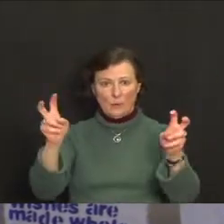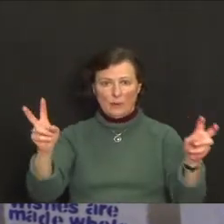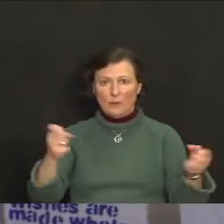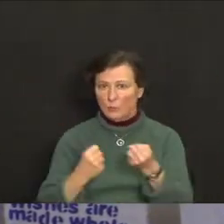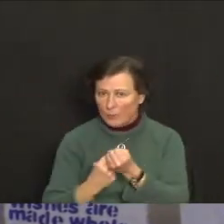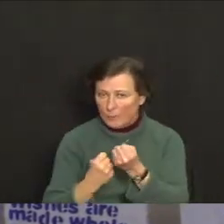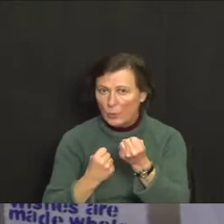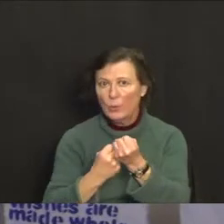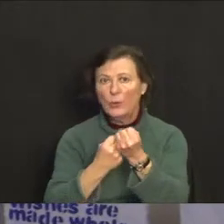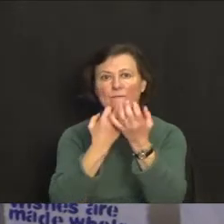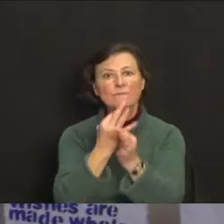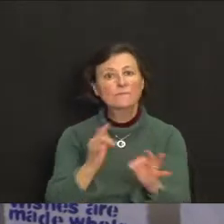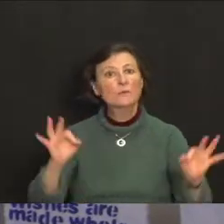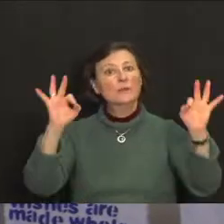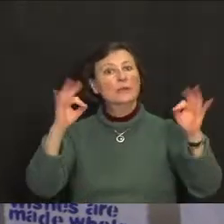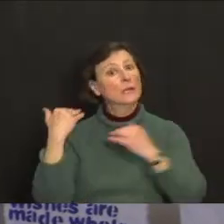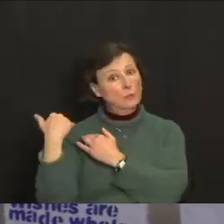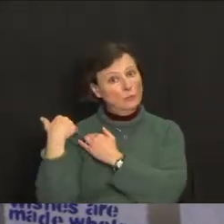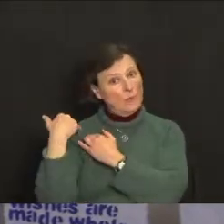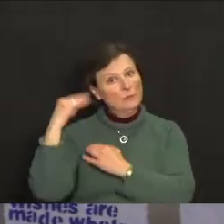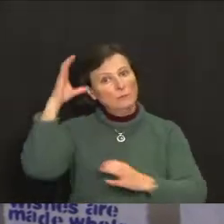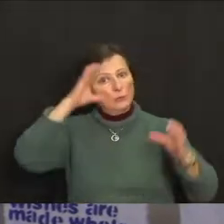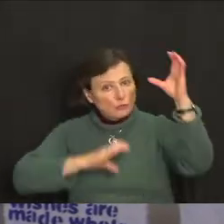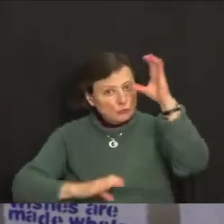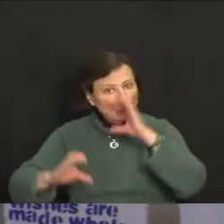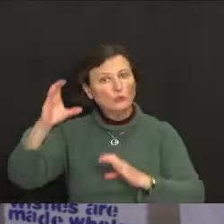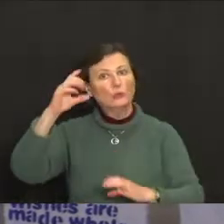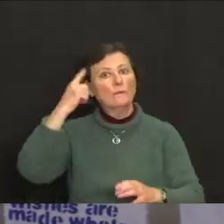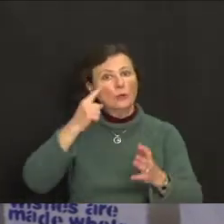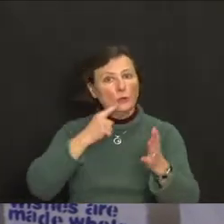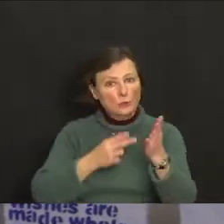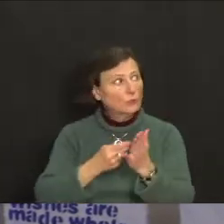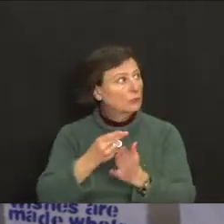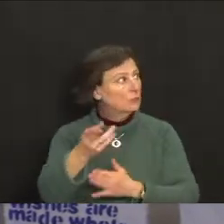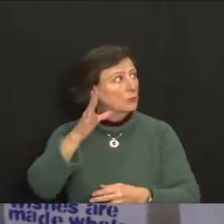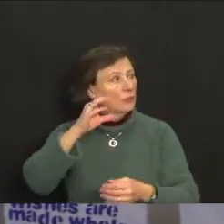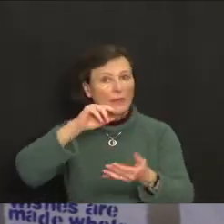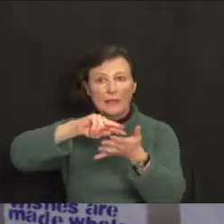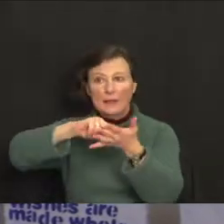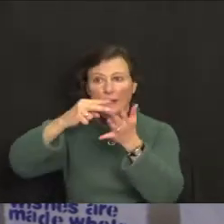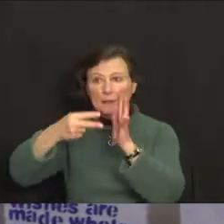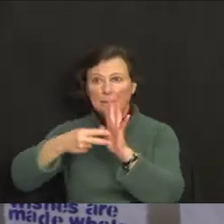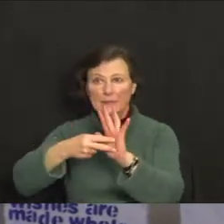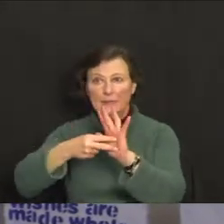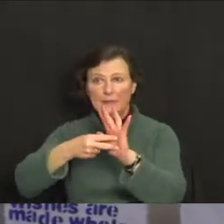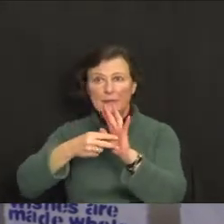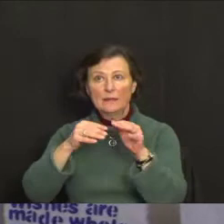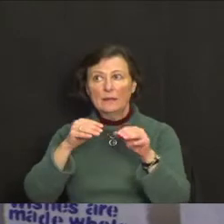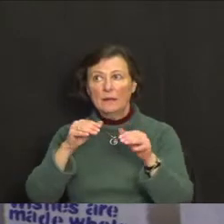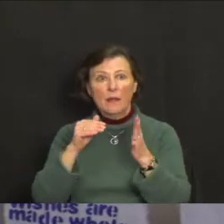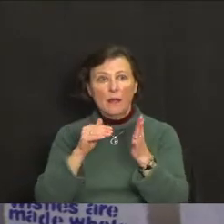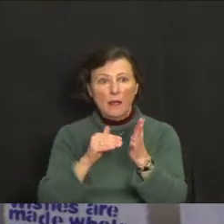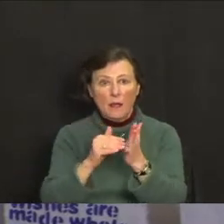a free and responsible search for truth and meaning. Often these principles are taught